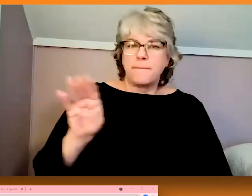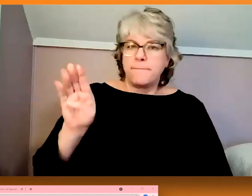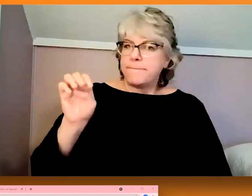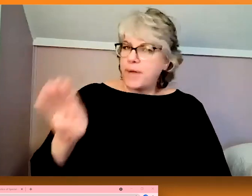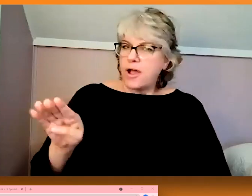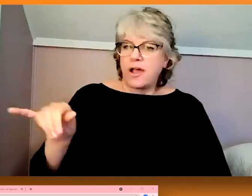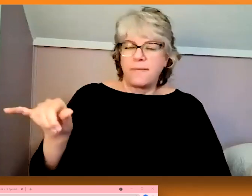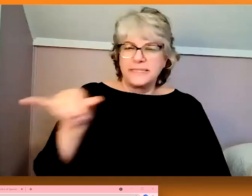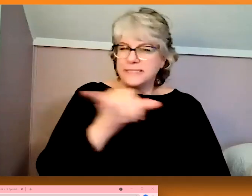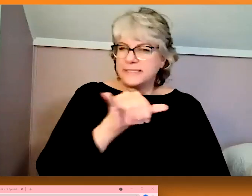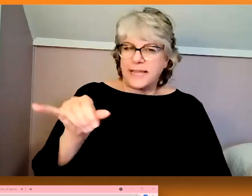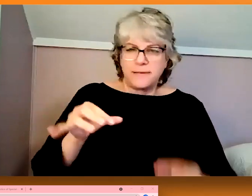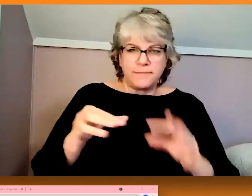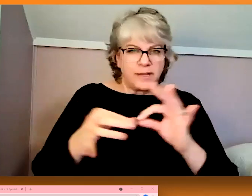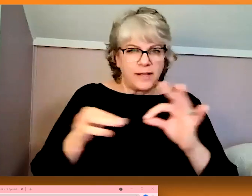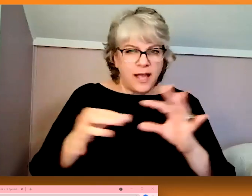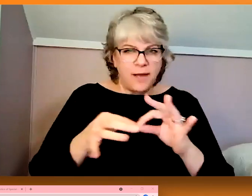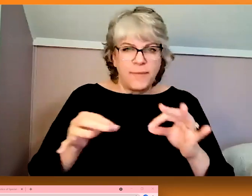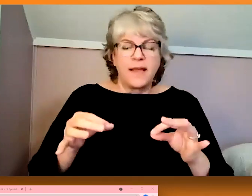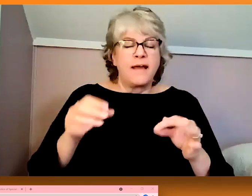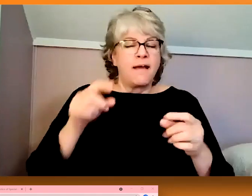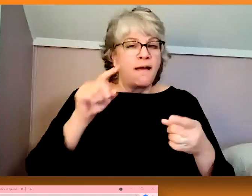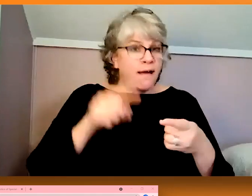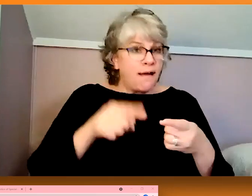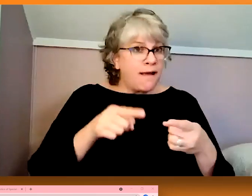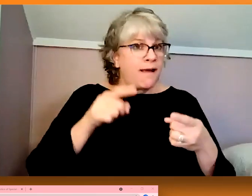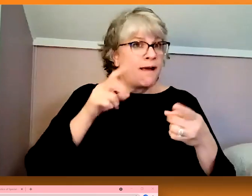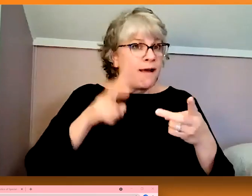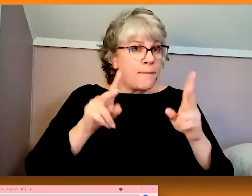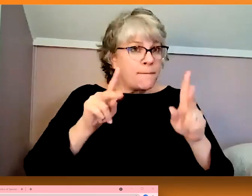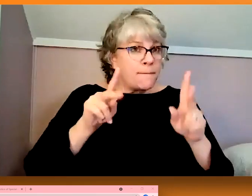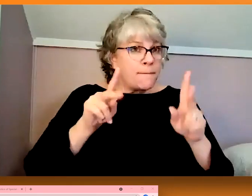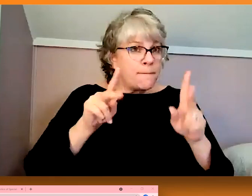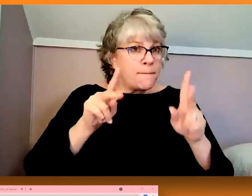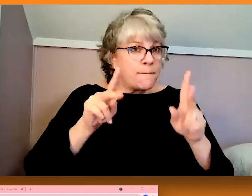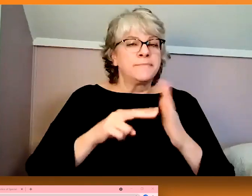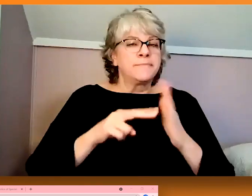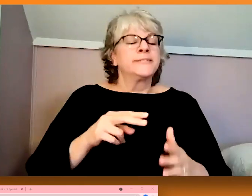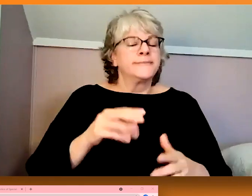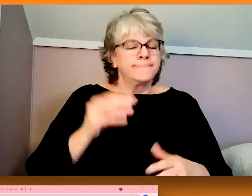so hearing more people say that just reiterates how crucial it is.